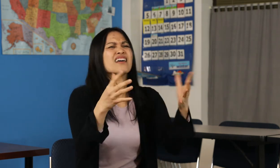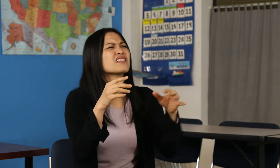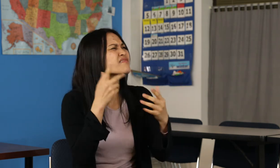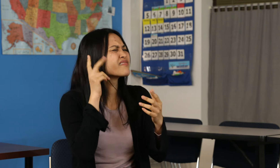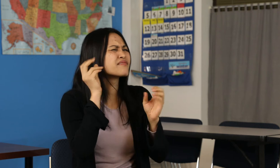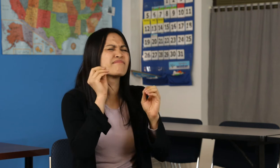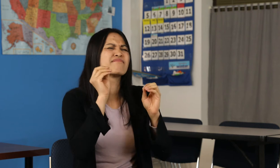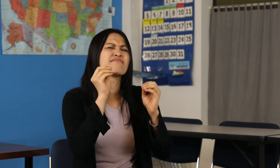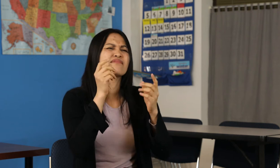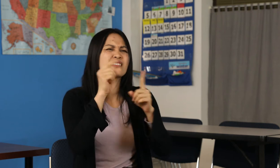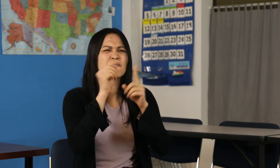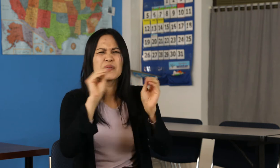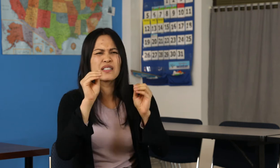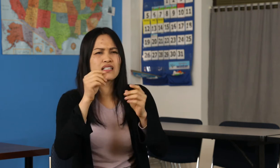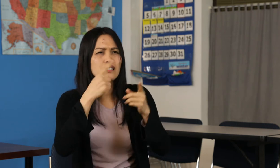It was worthless for me being around all these hearing people but hearing nothing, signing nothing.